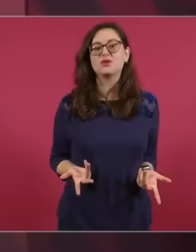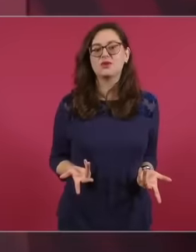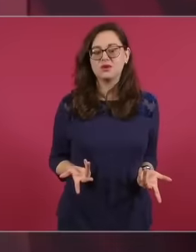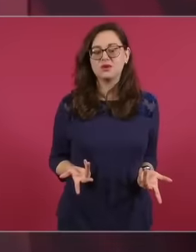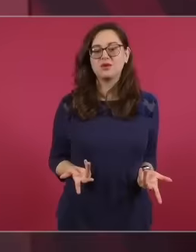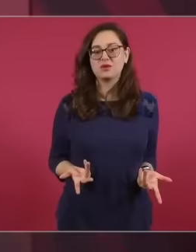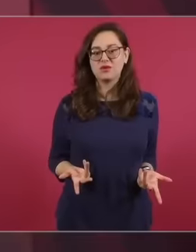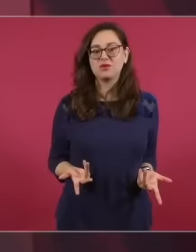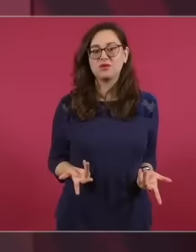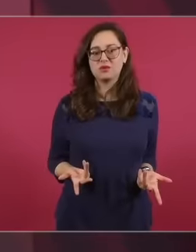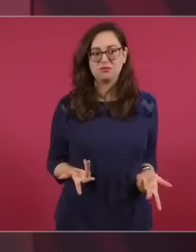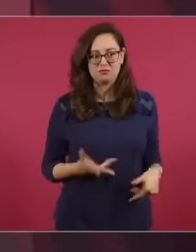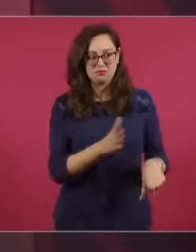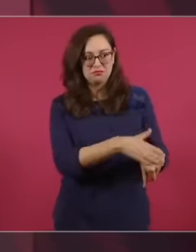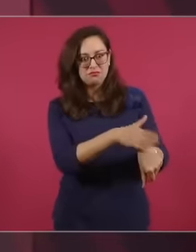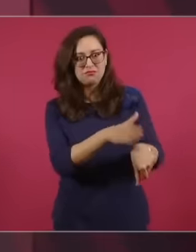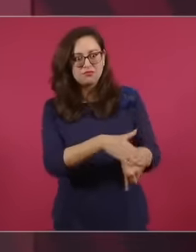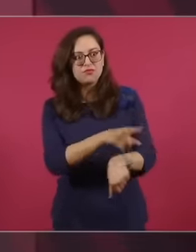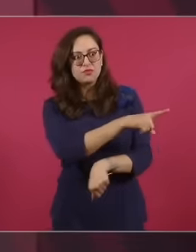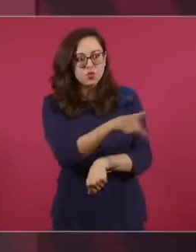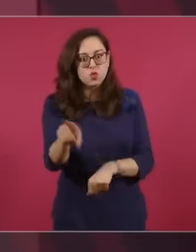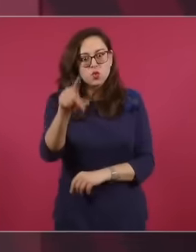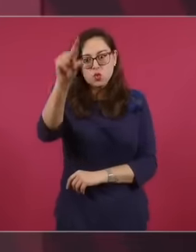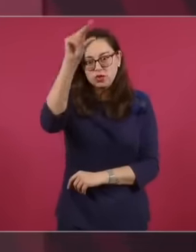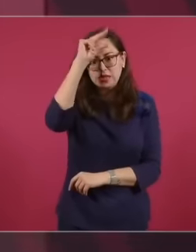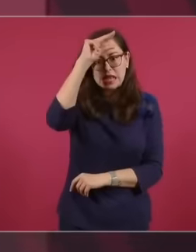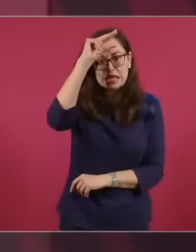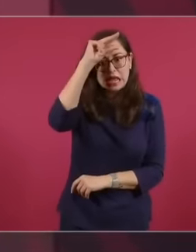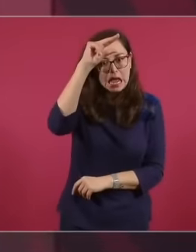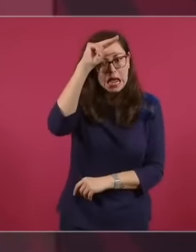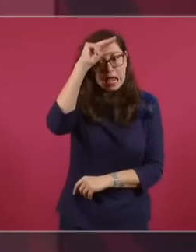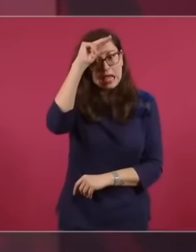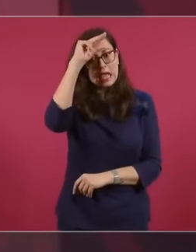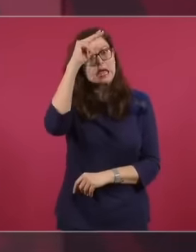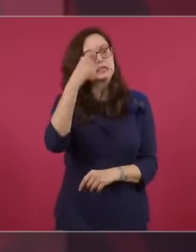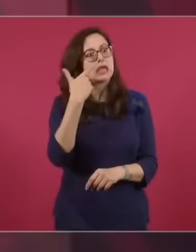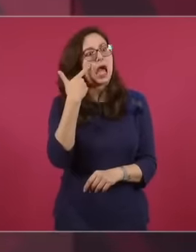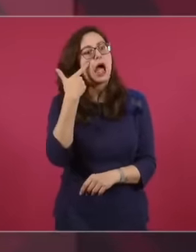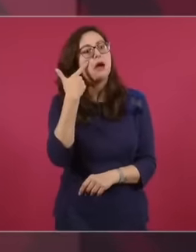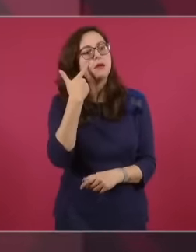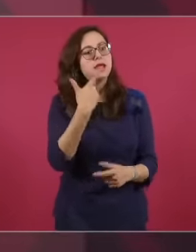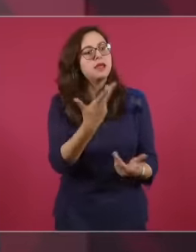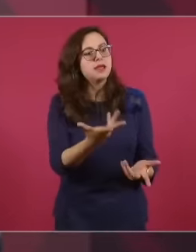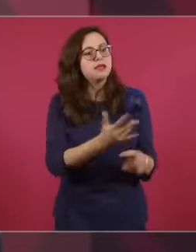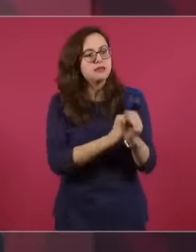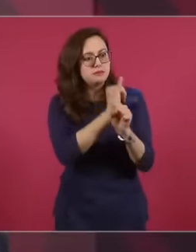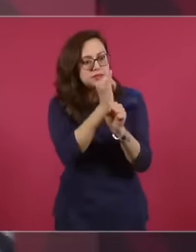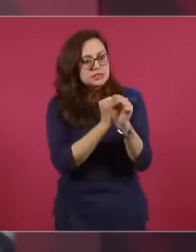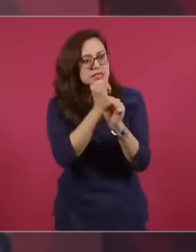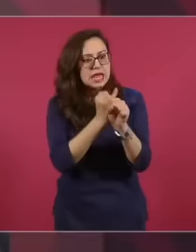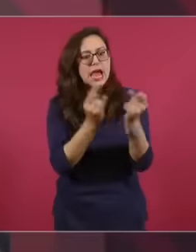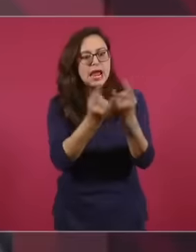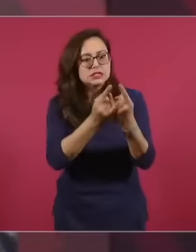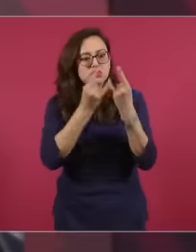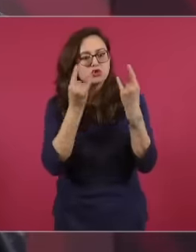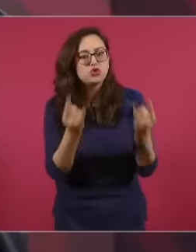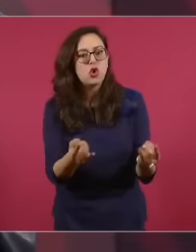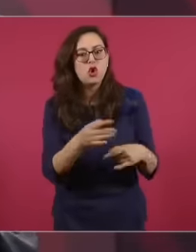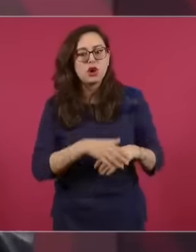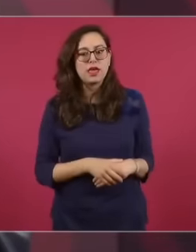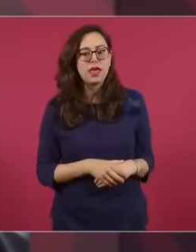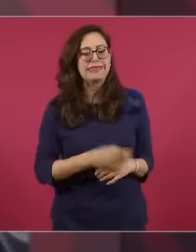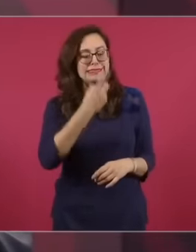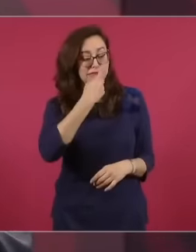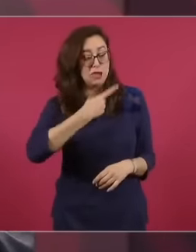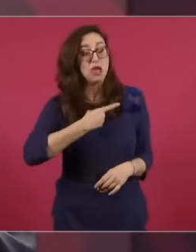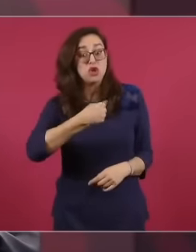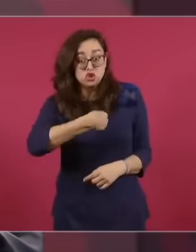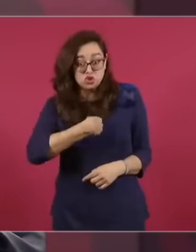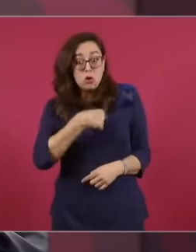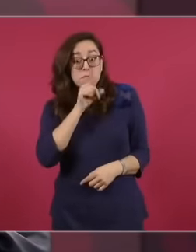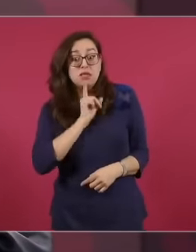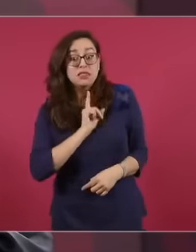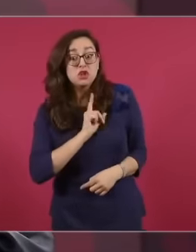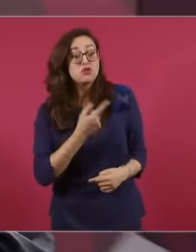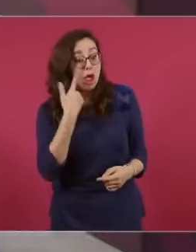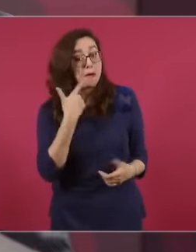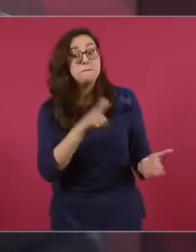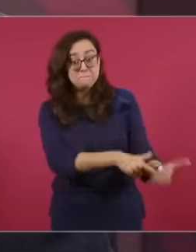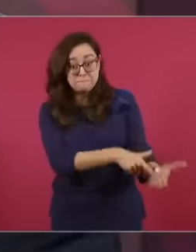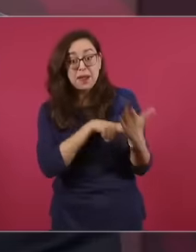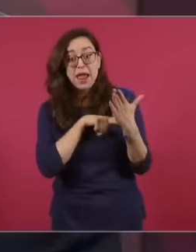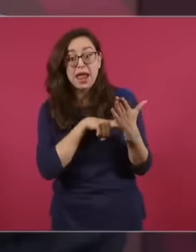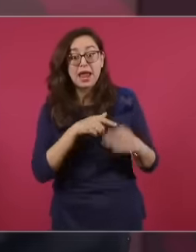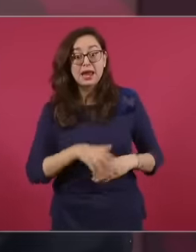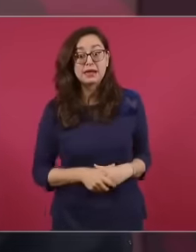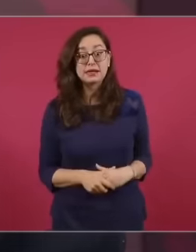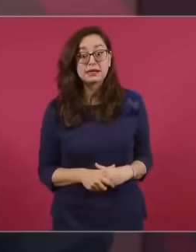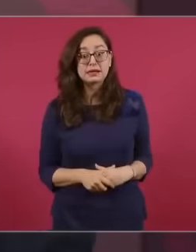the organic intellectuals to do work on this or deny me in 36 years